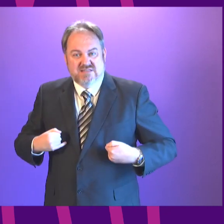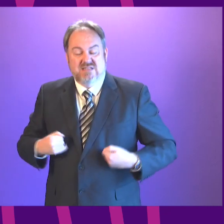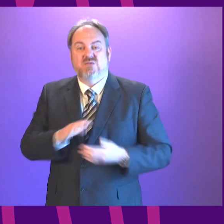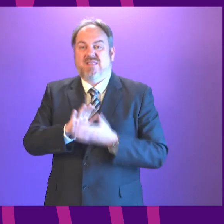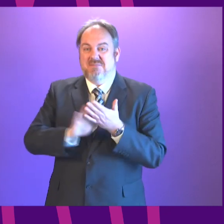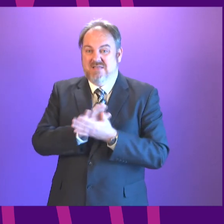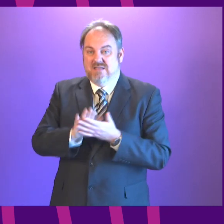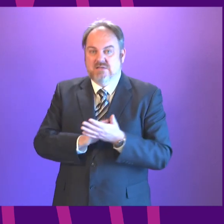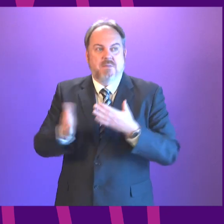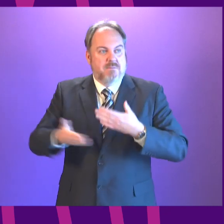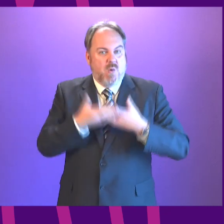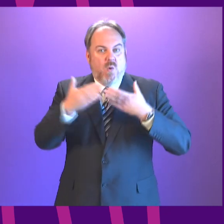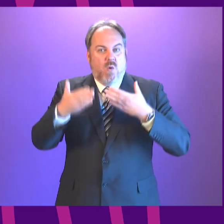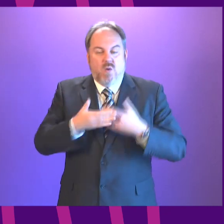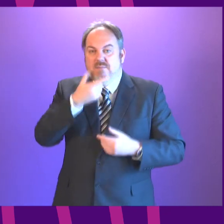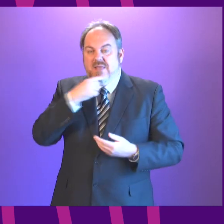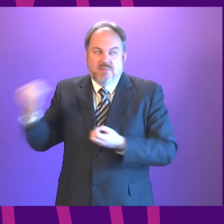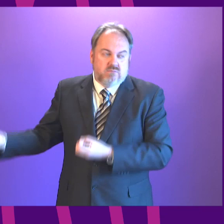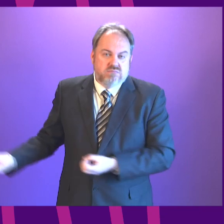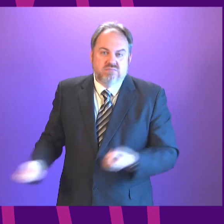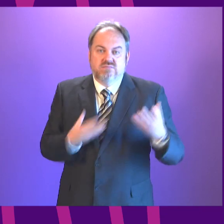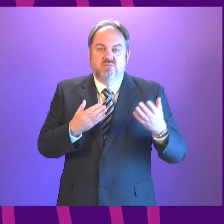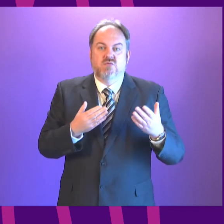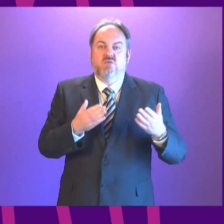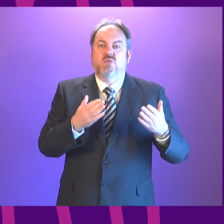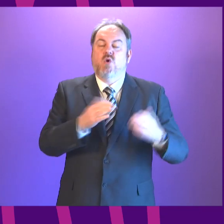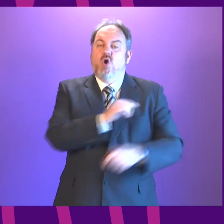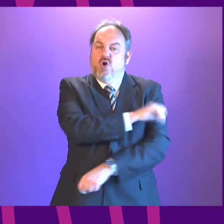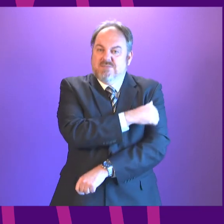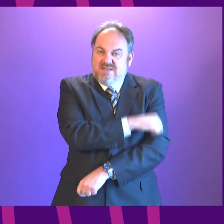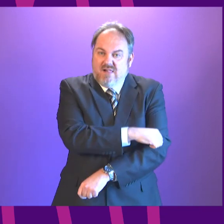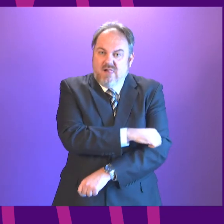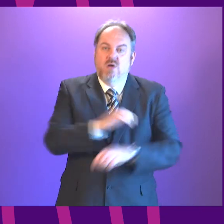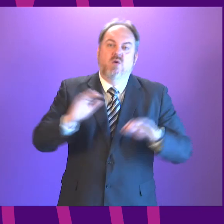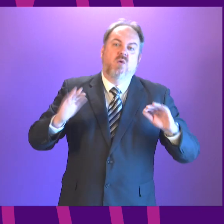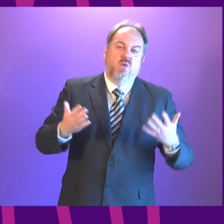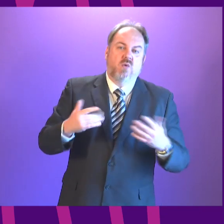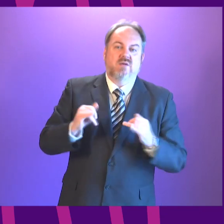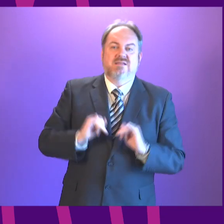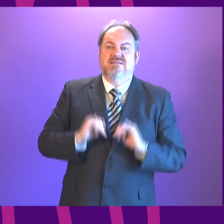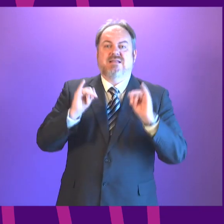in many more people needing hospital and intensive care treatment, which would put an enormous